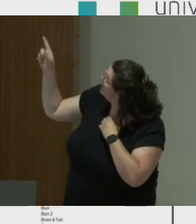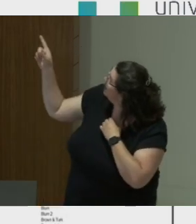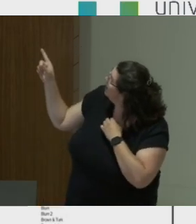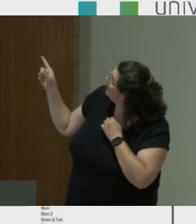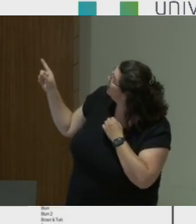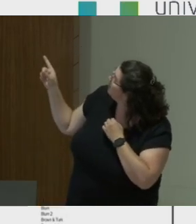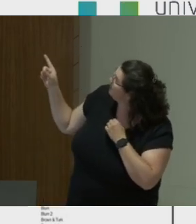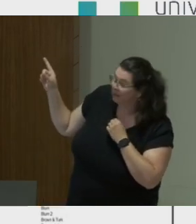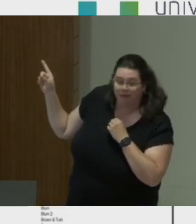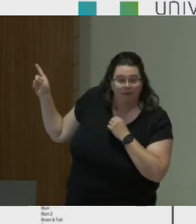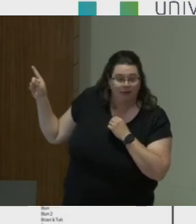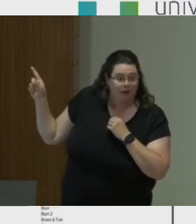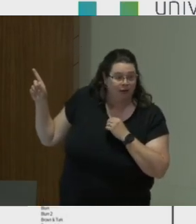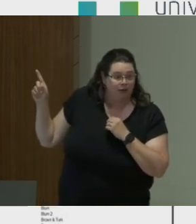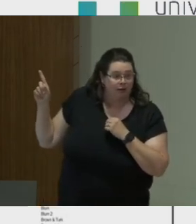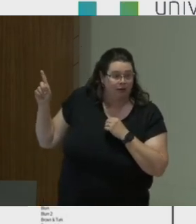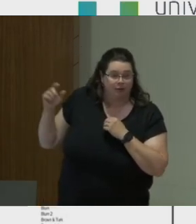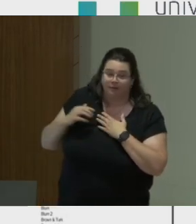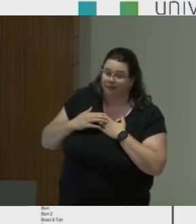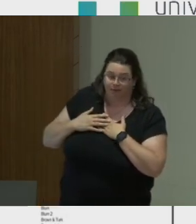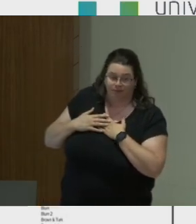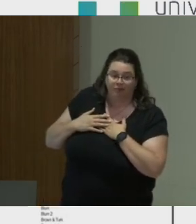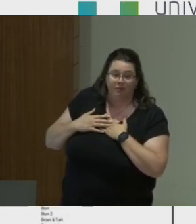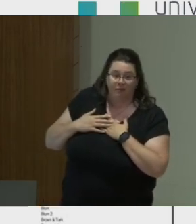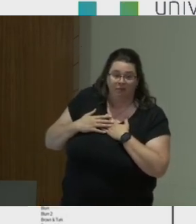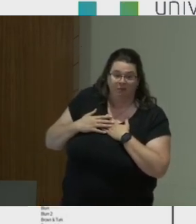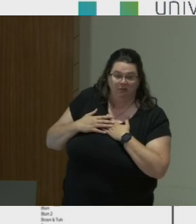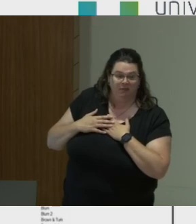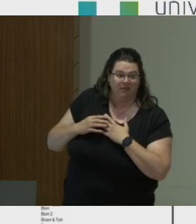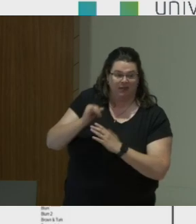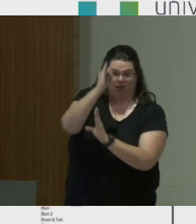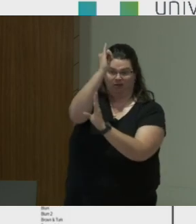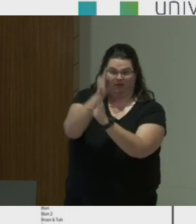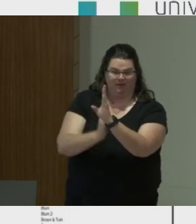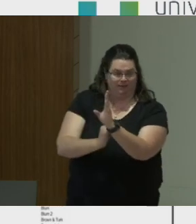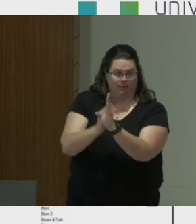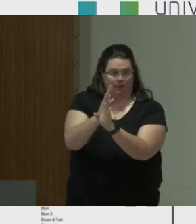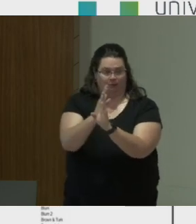you have, you see there are highly increased risks.